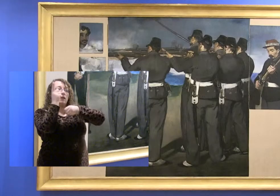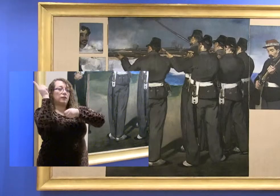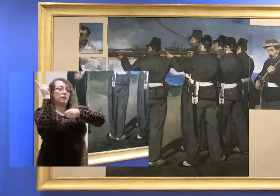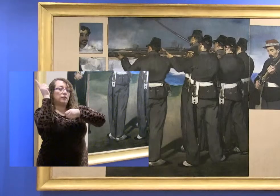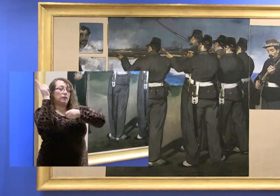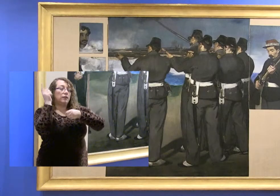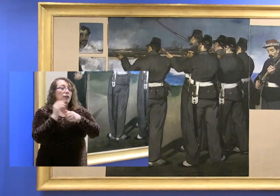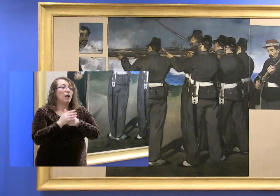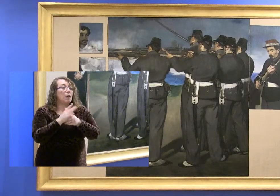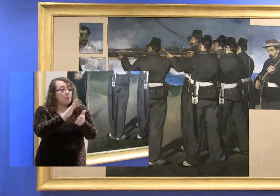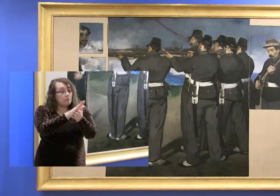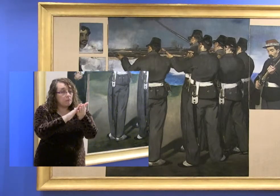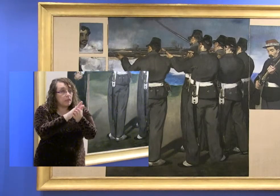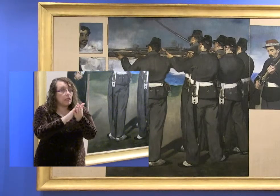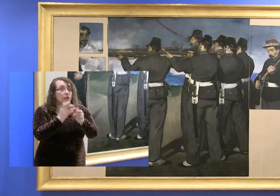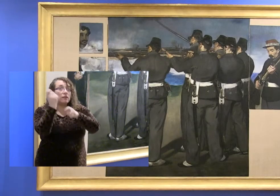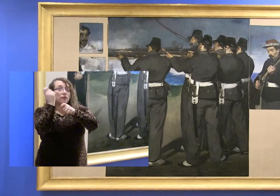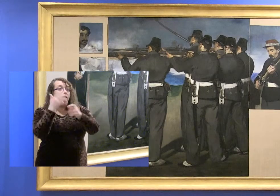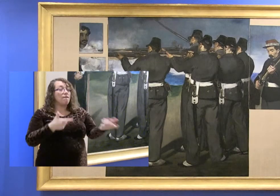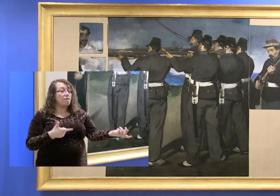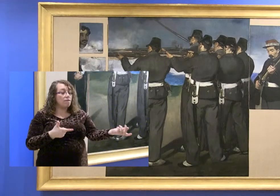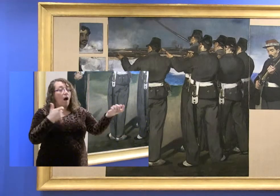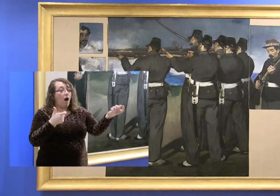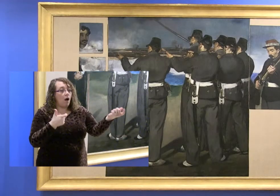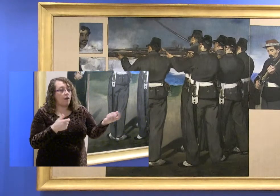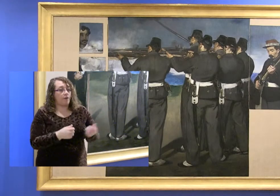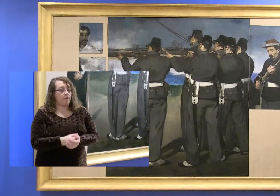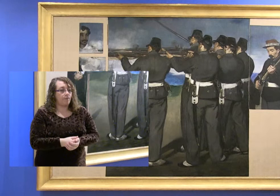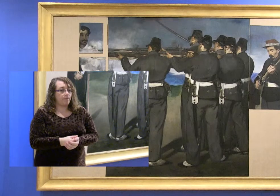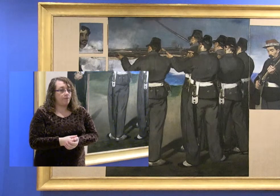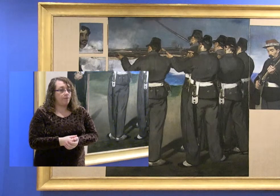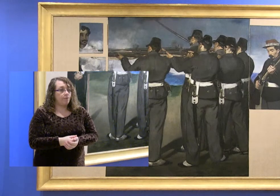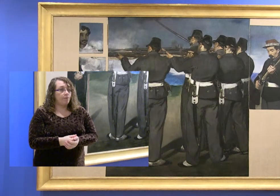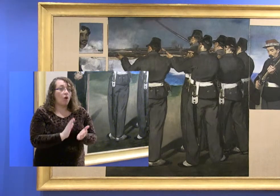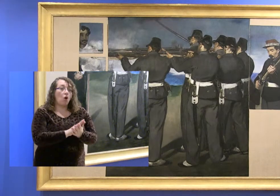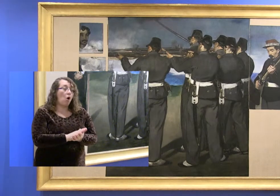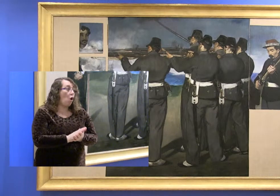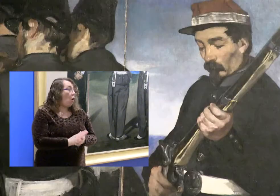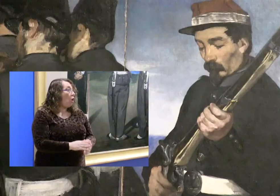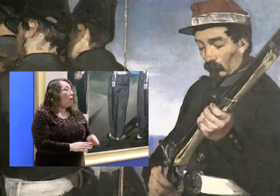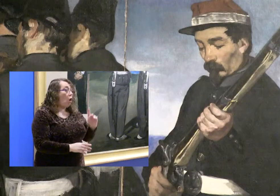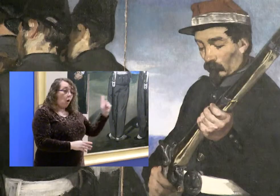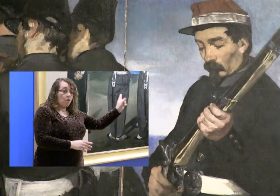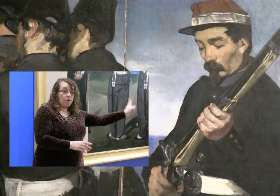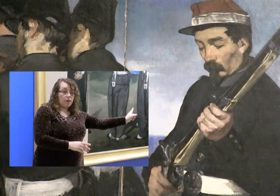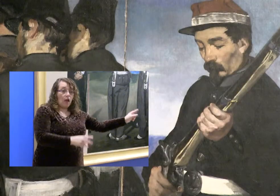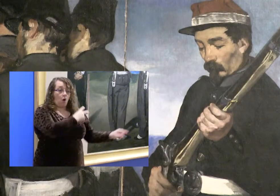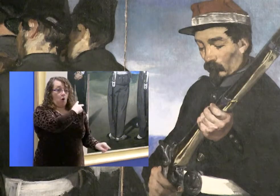signalling for the firing squad to shoot. On the right is an NCO preparing his rifle